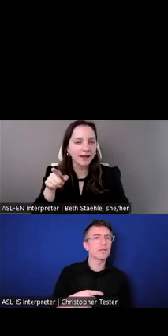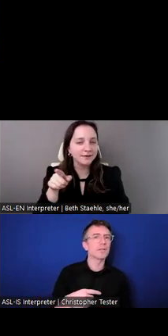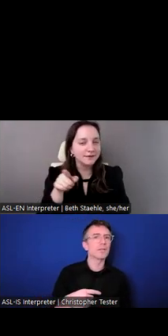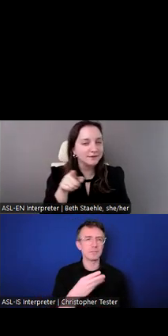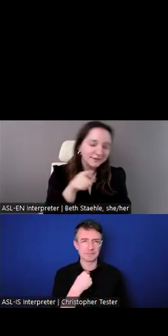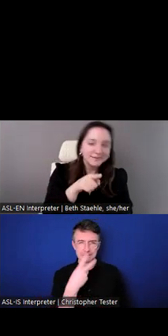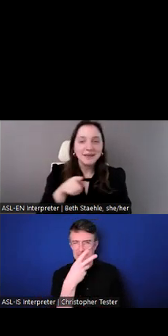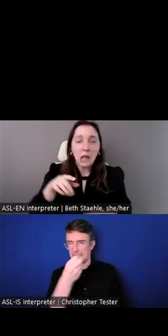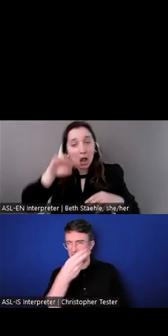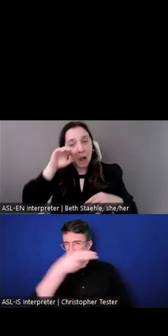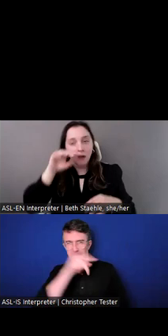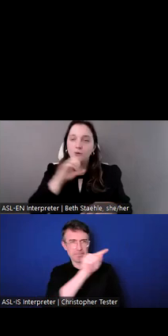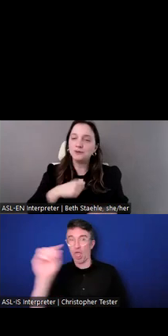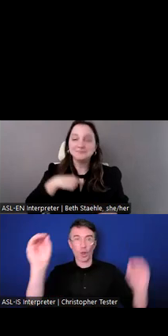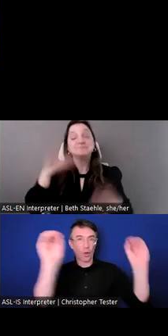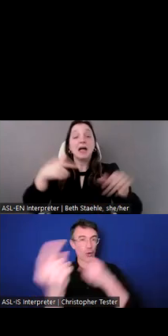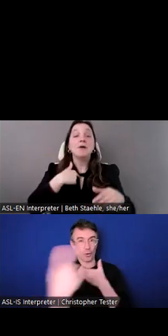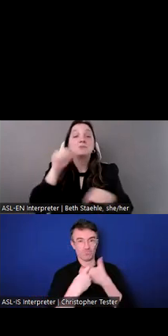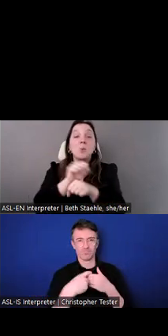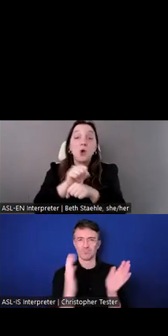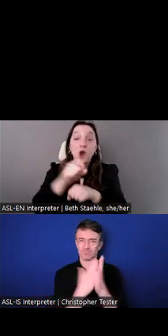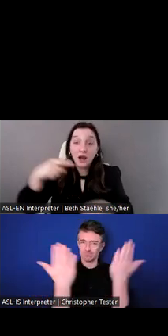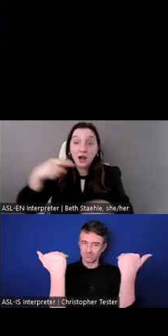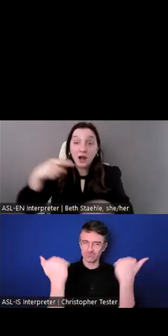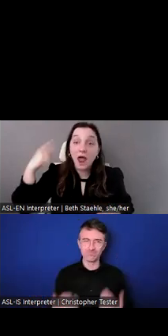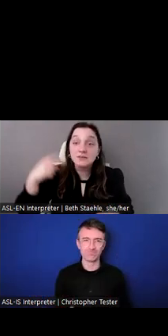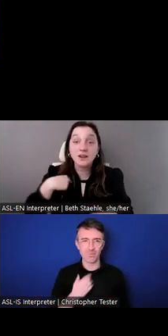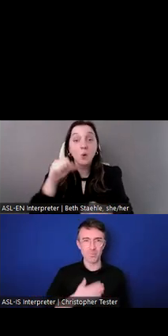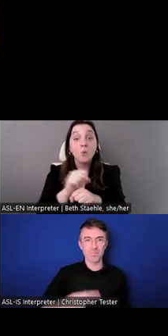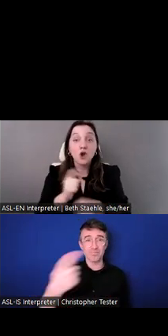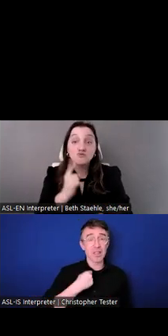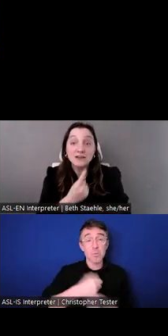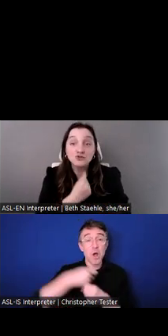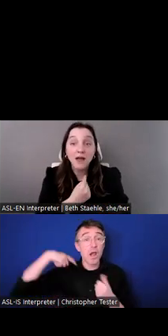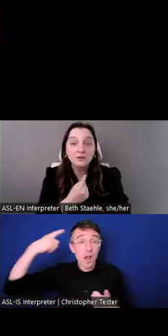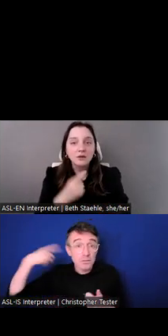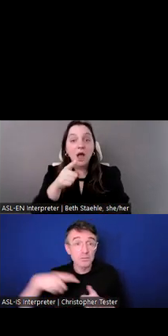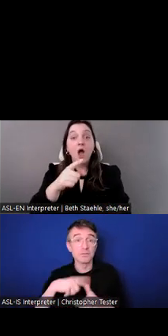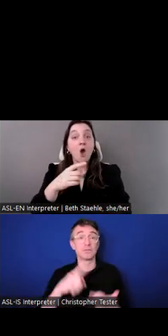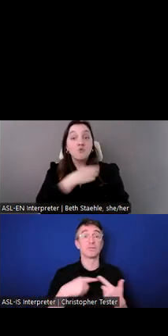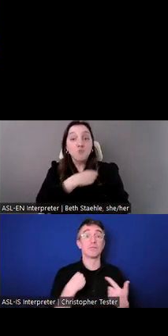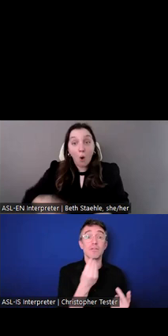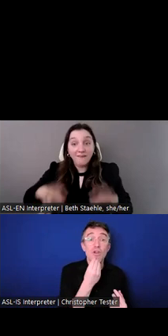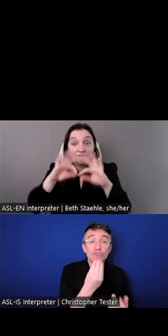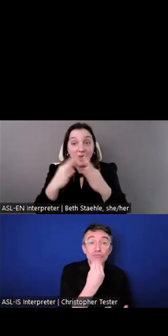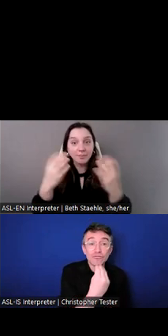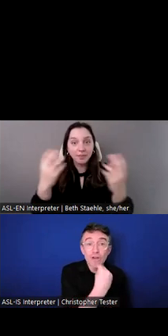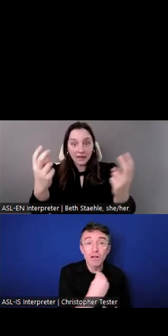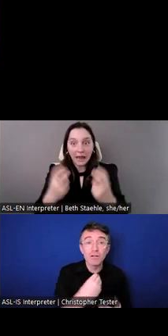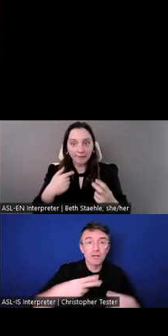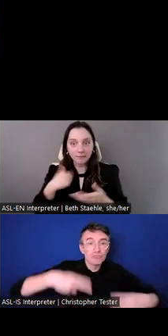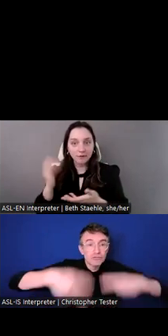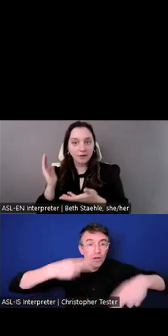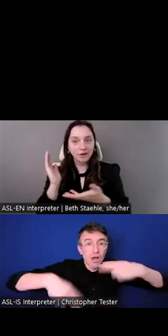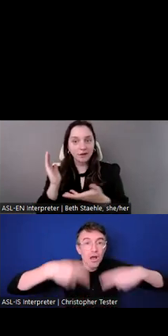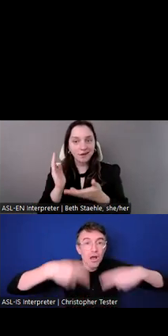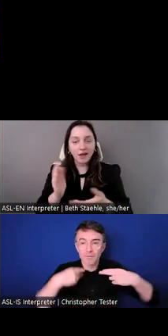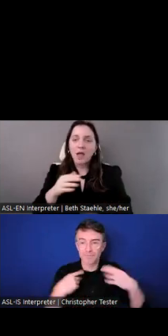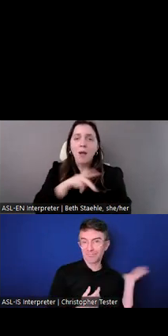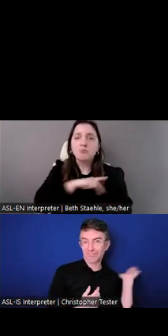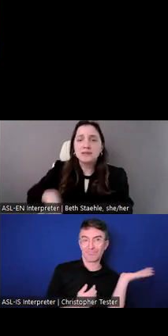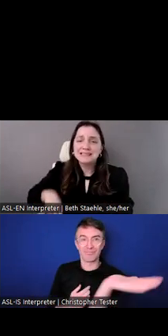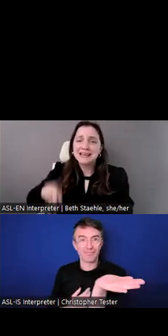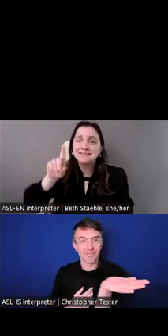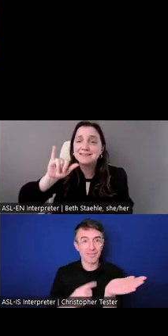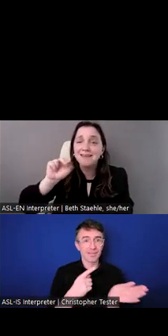I had the honor of serving Princess Dianna, Harry, and William.